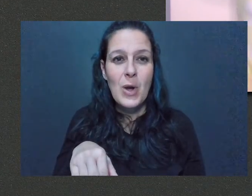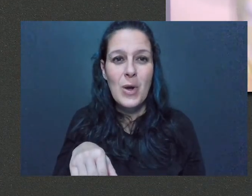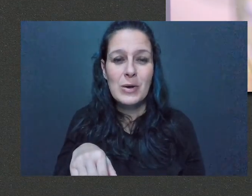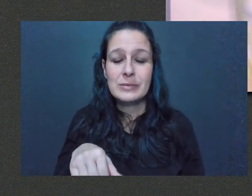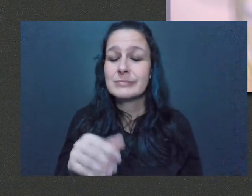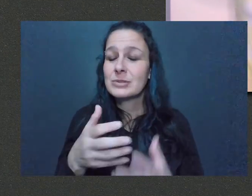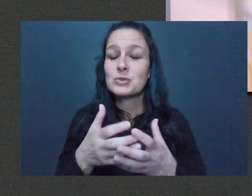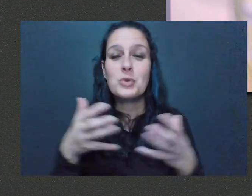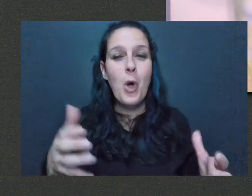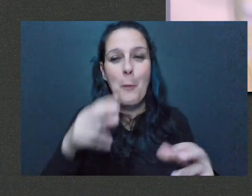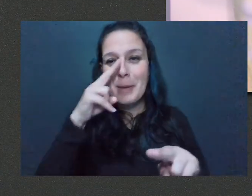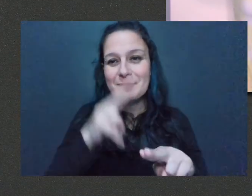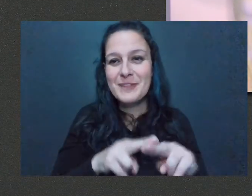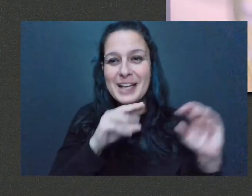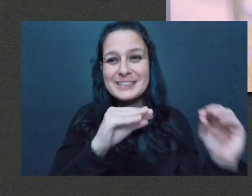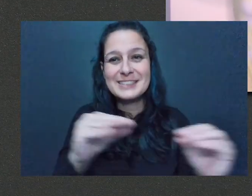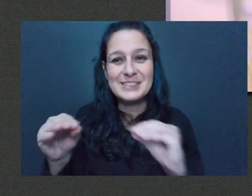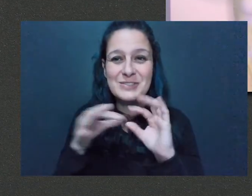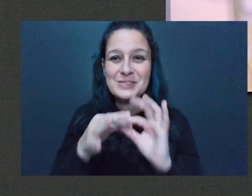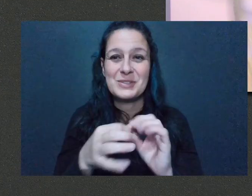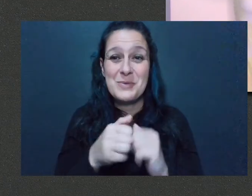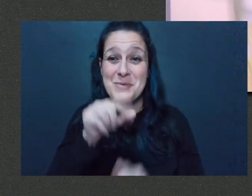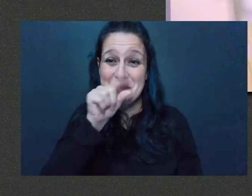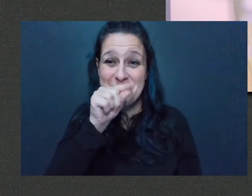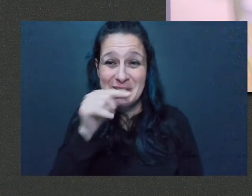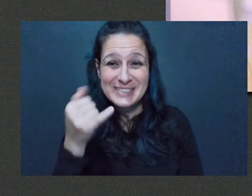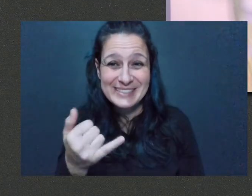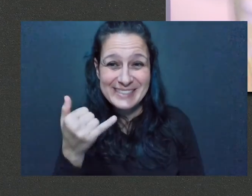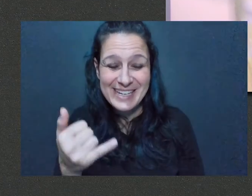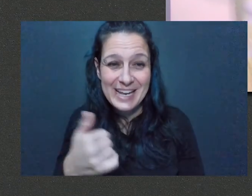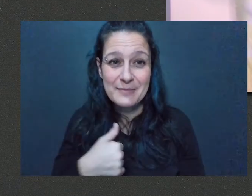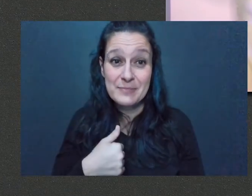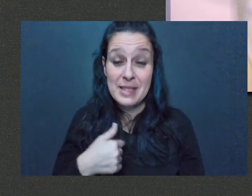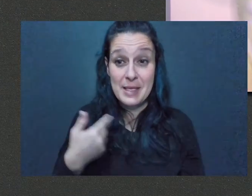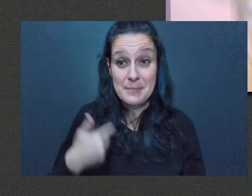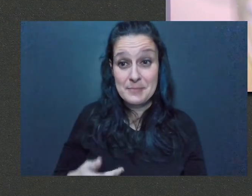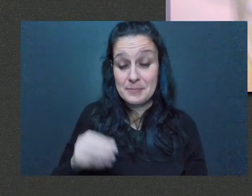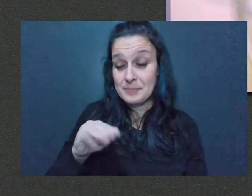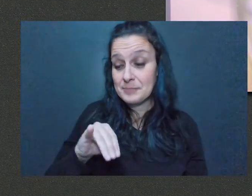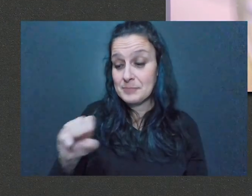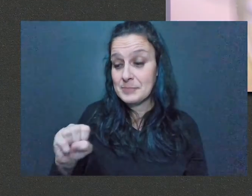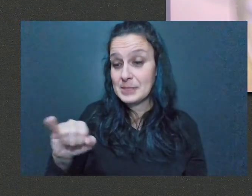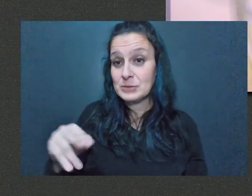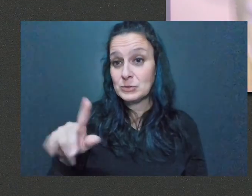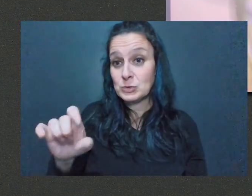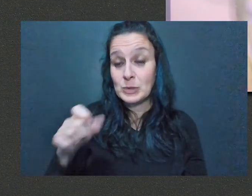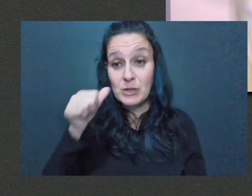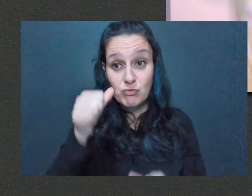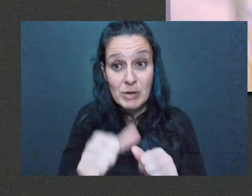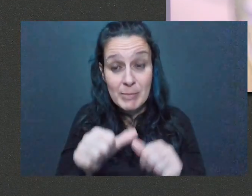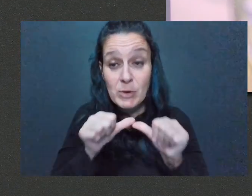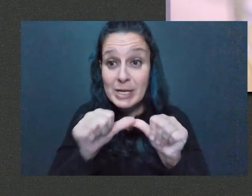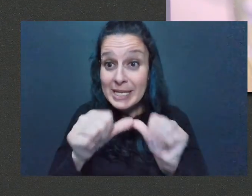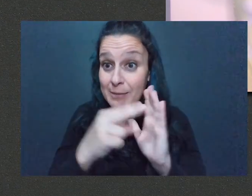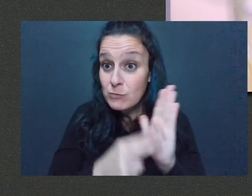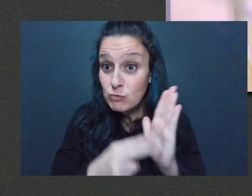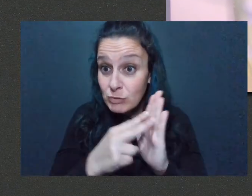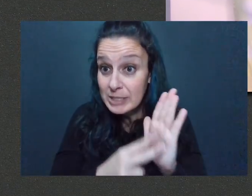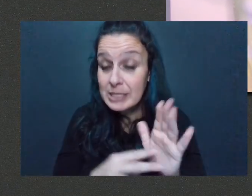it's been so much fun teaching you about birds today. I'm Miss Julie. Please remember to keep reading,